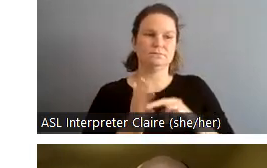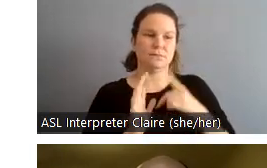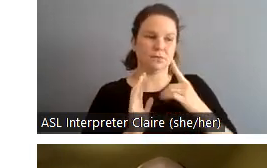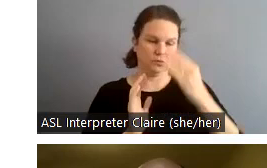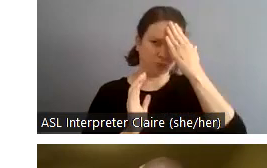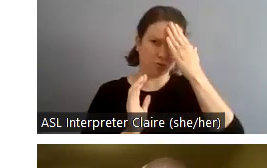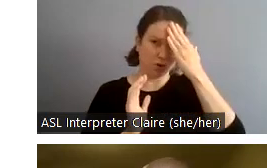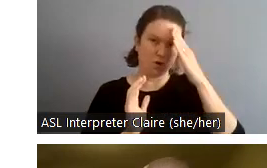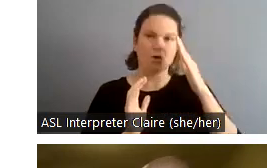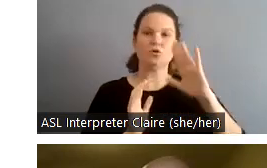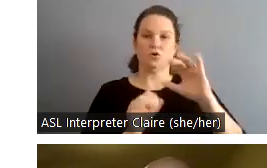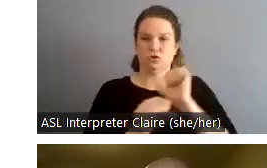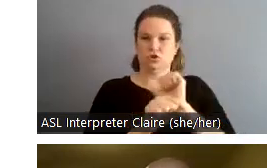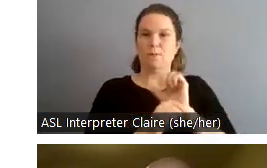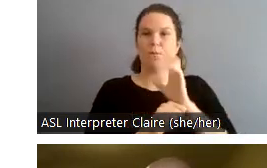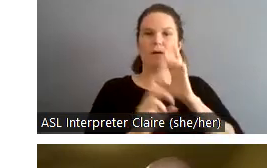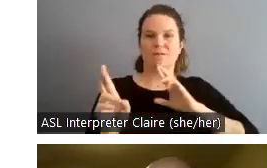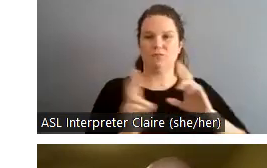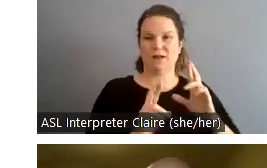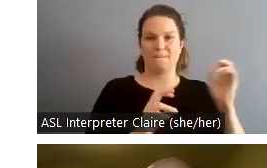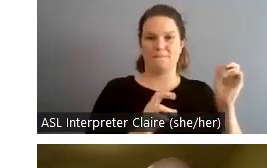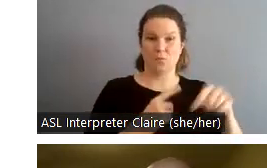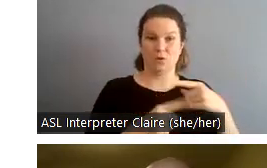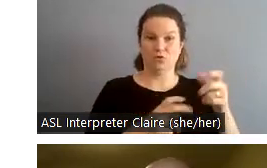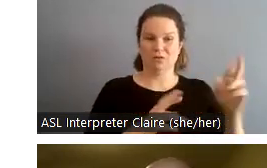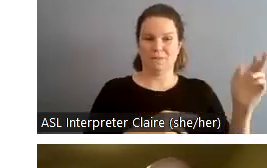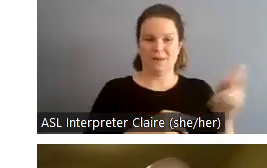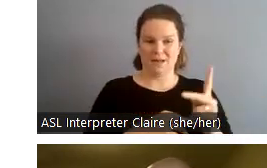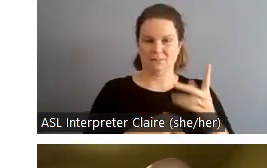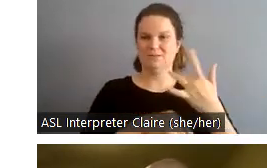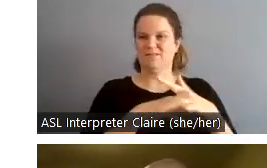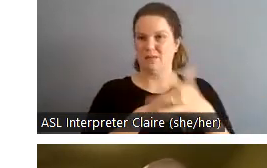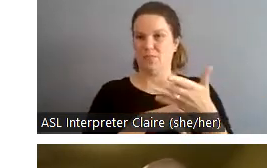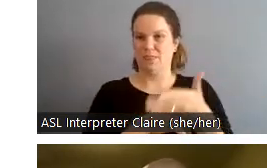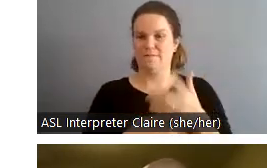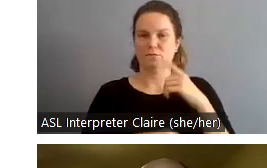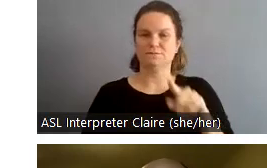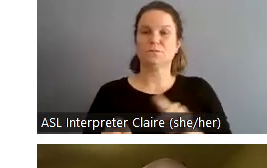when you come back. So,